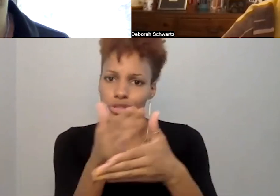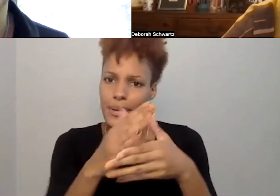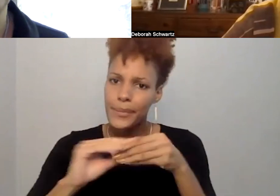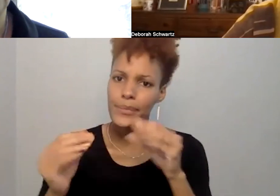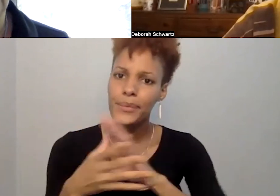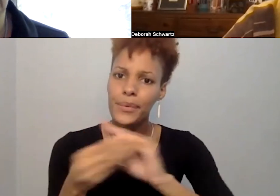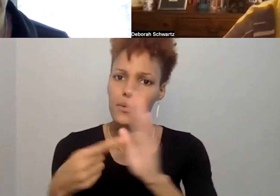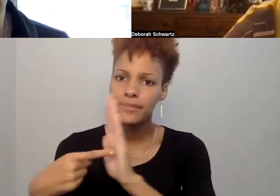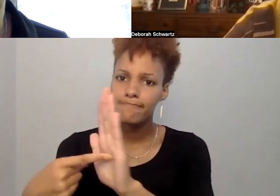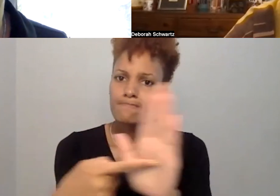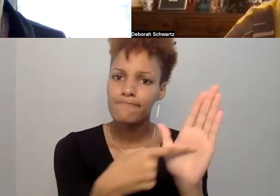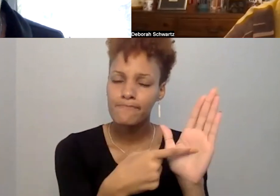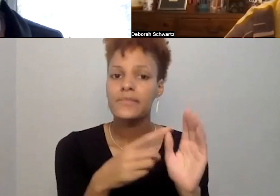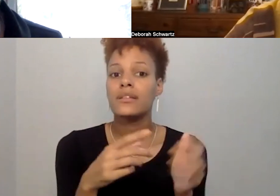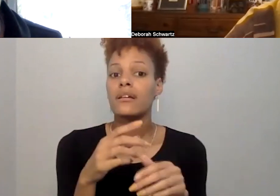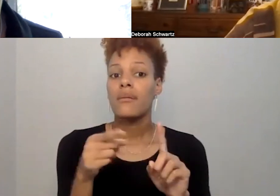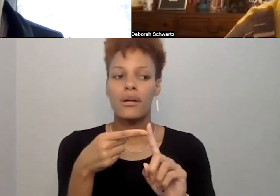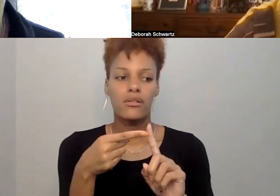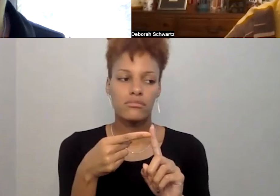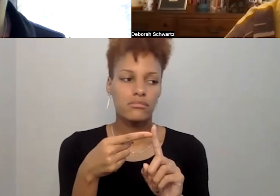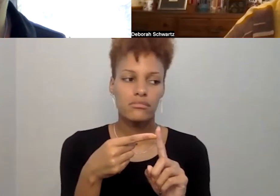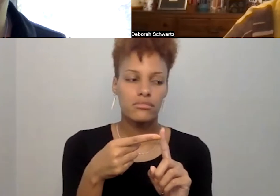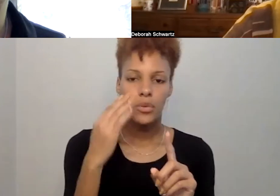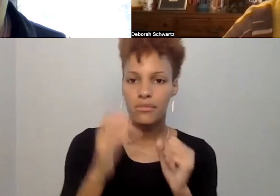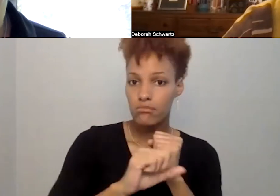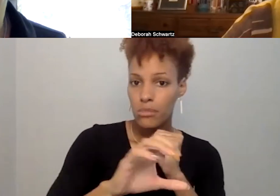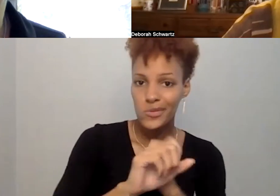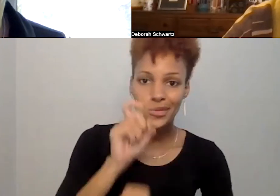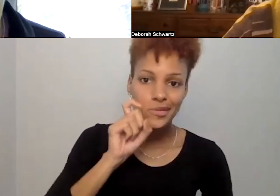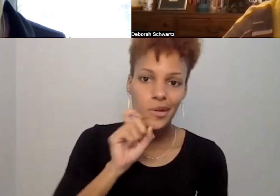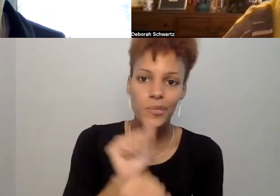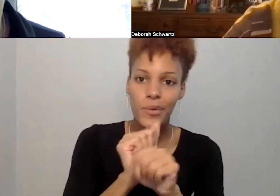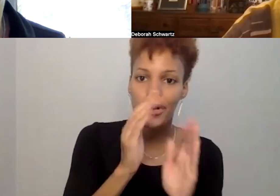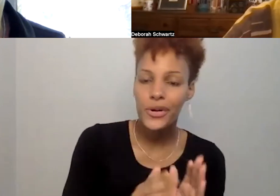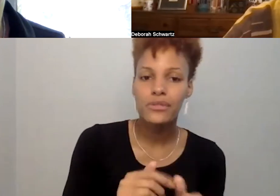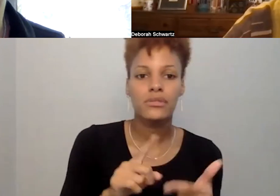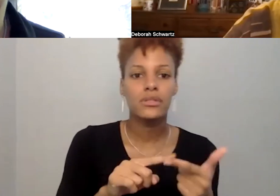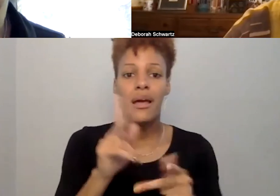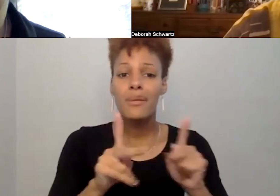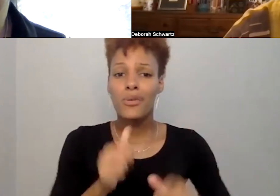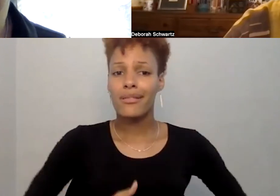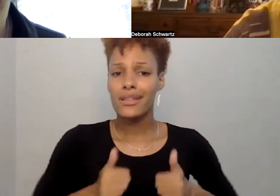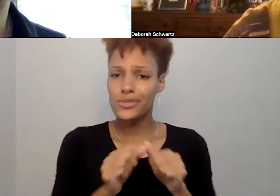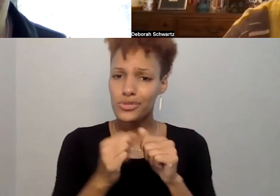commercial sex workers, of people who lived on the street, of